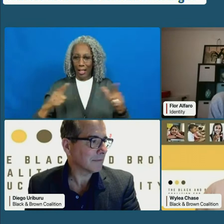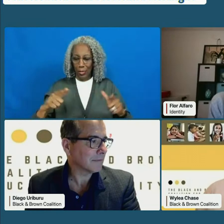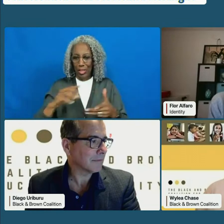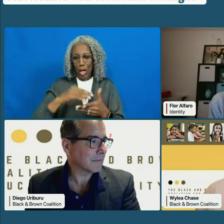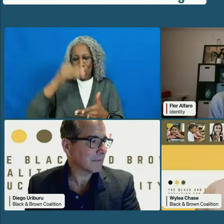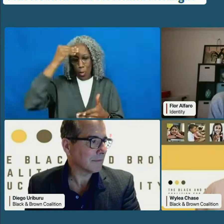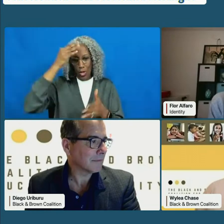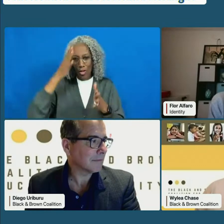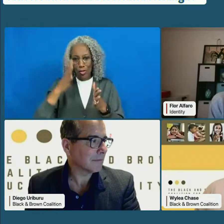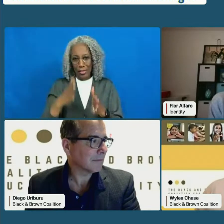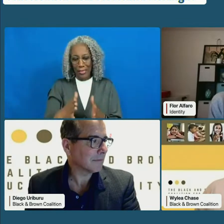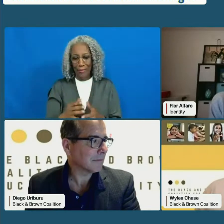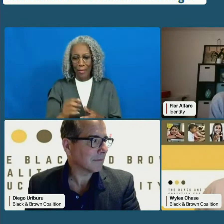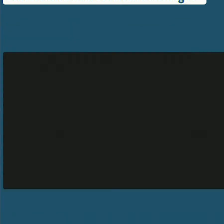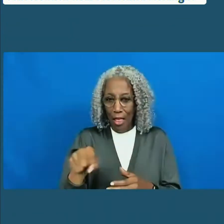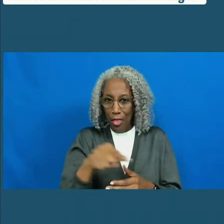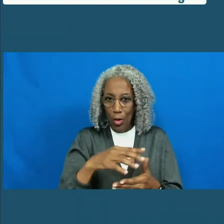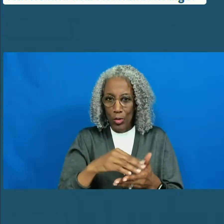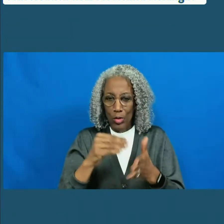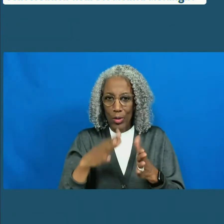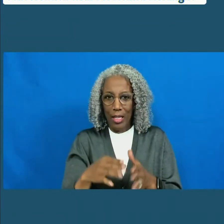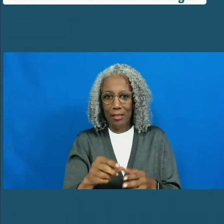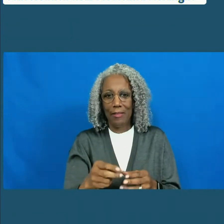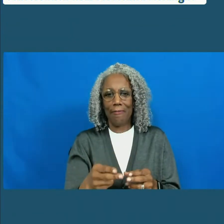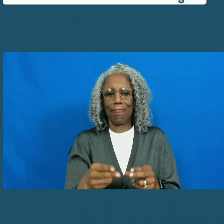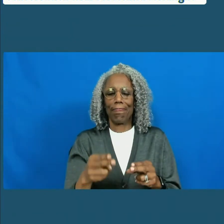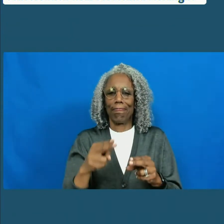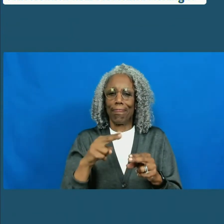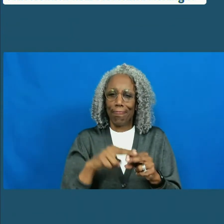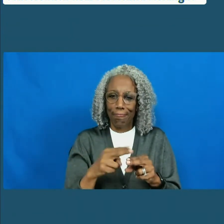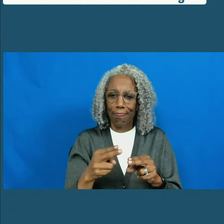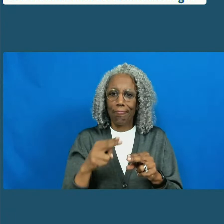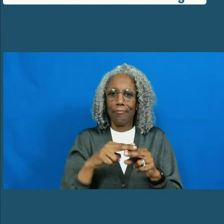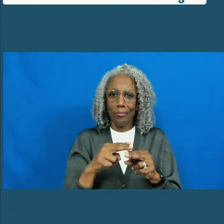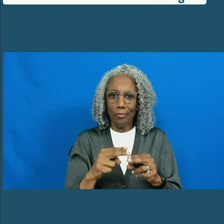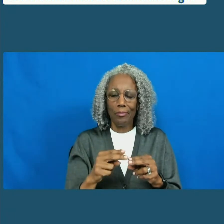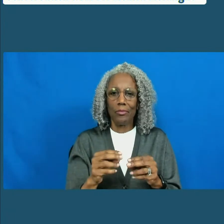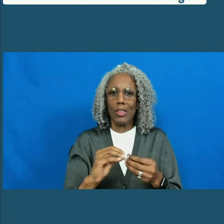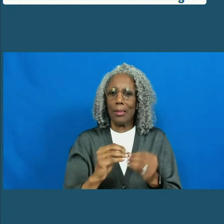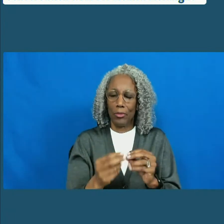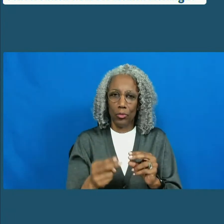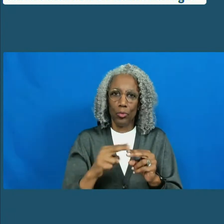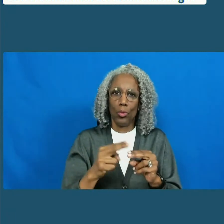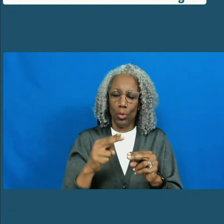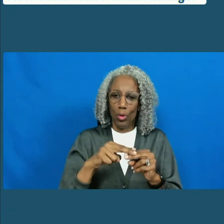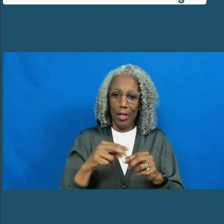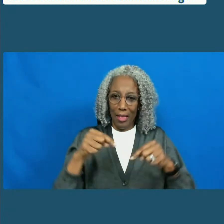students, but another term we used. Um There are students who